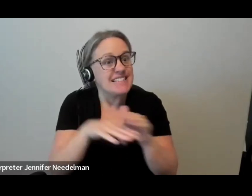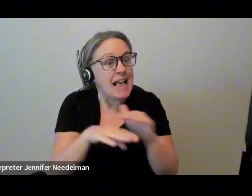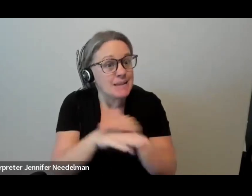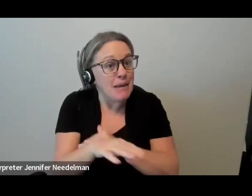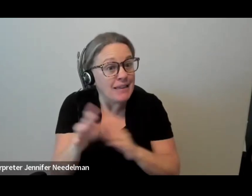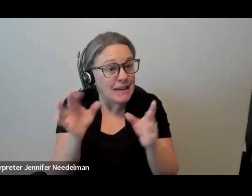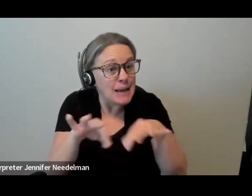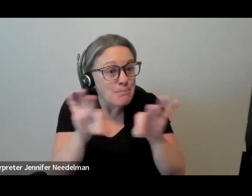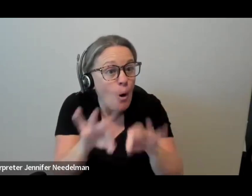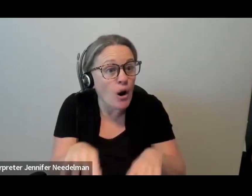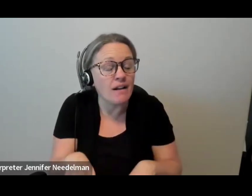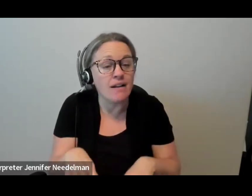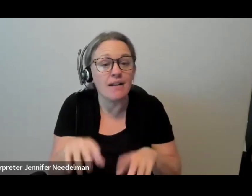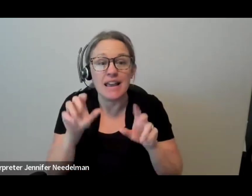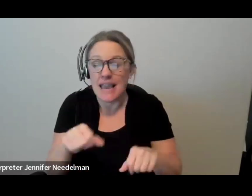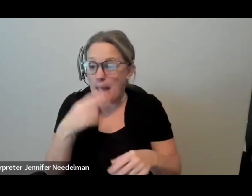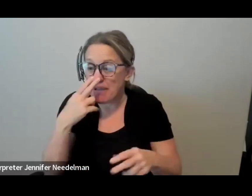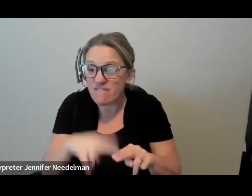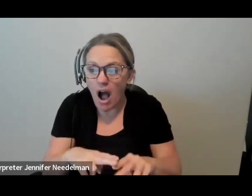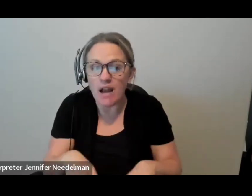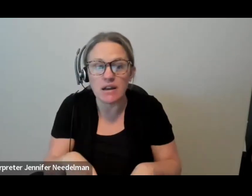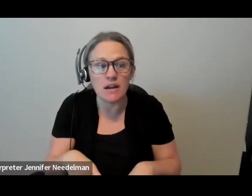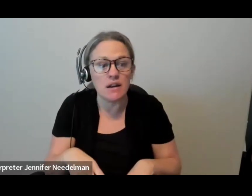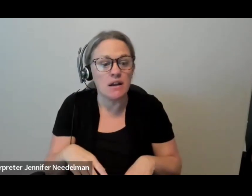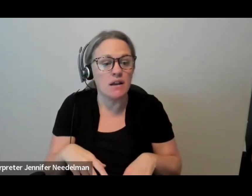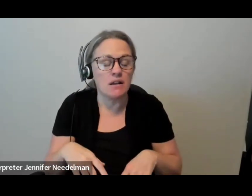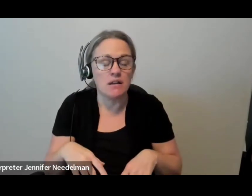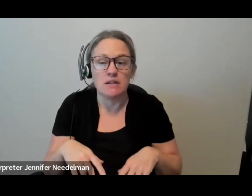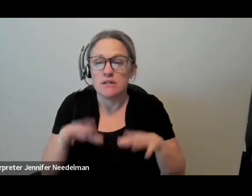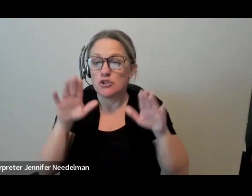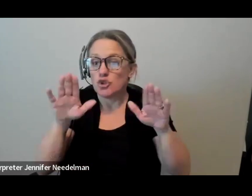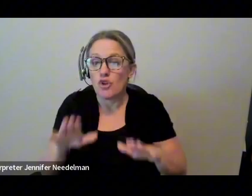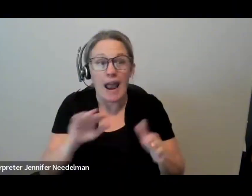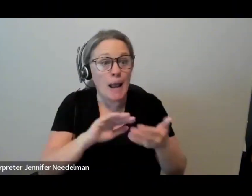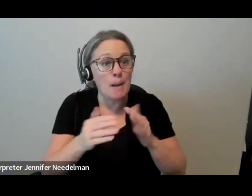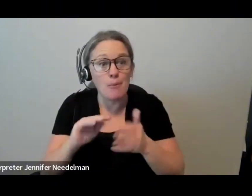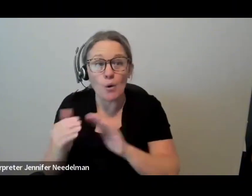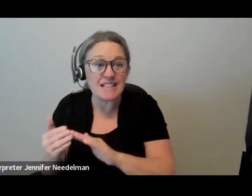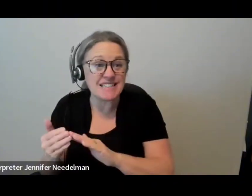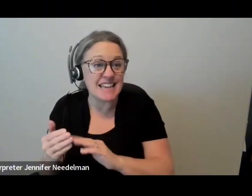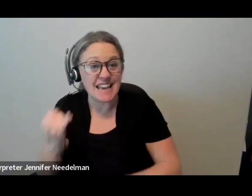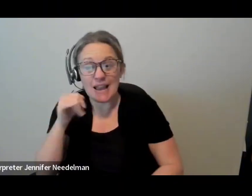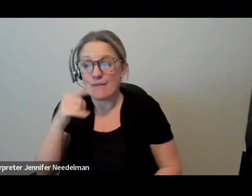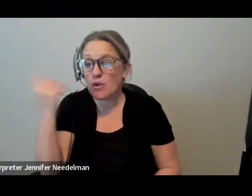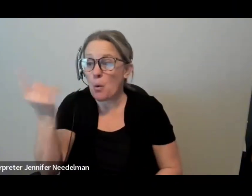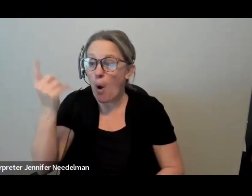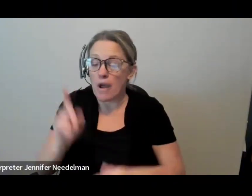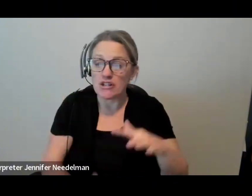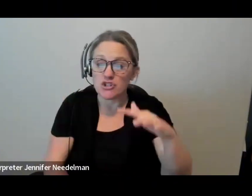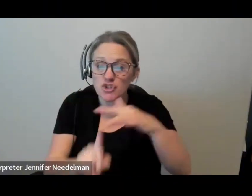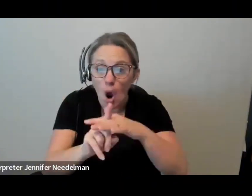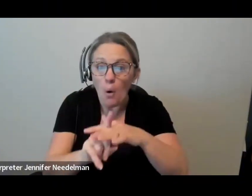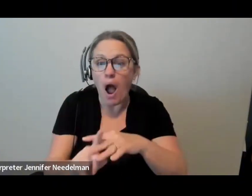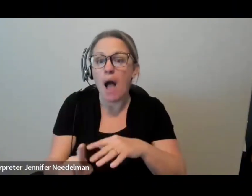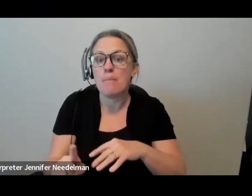It's fun, it's an incredible community. And if you're always showing up and working in that direction,